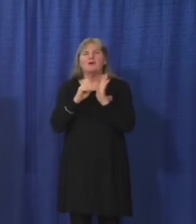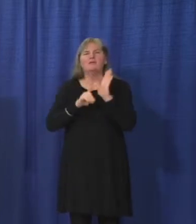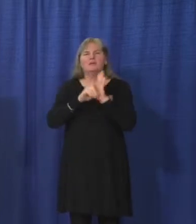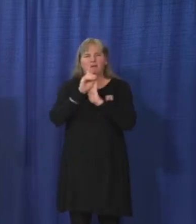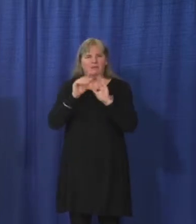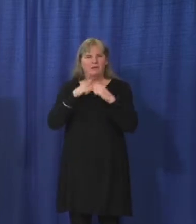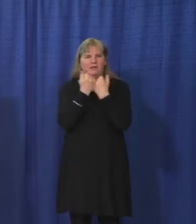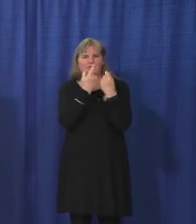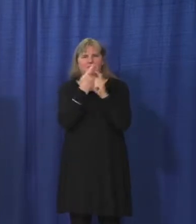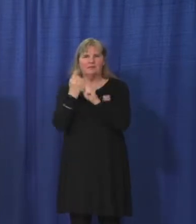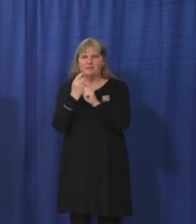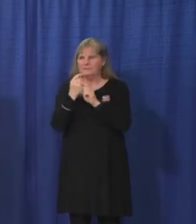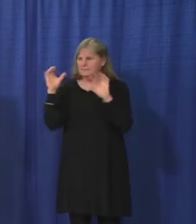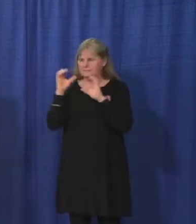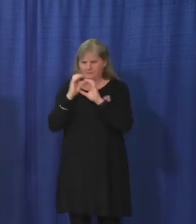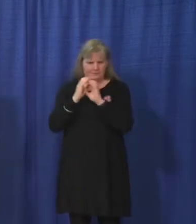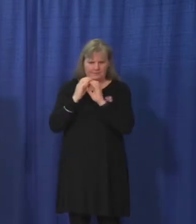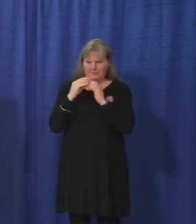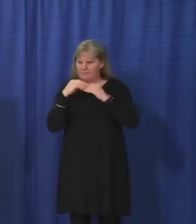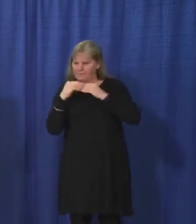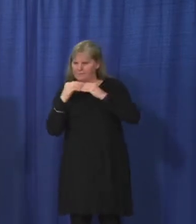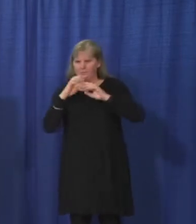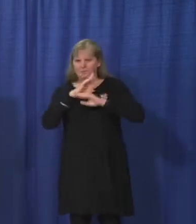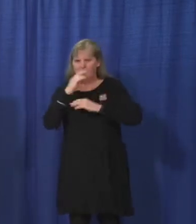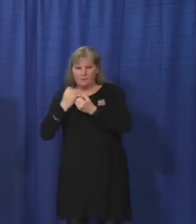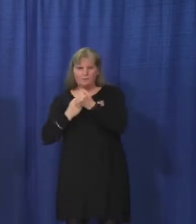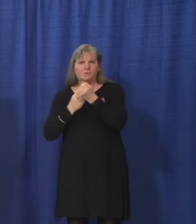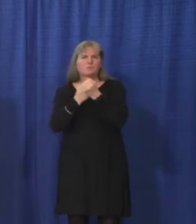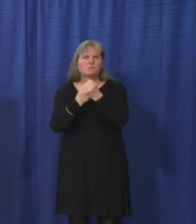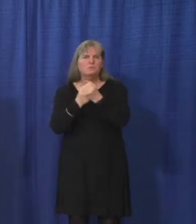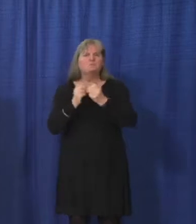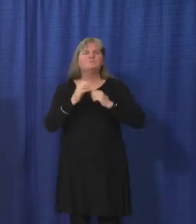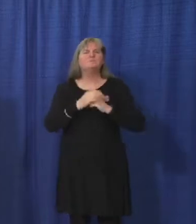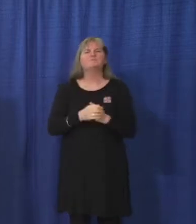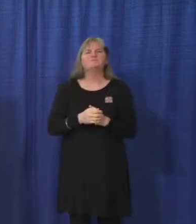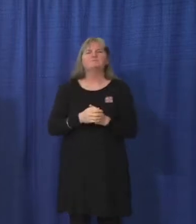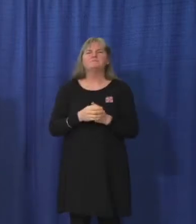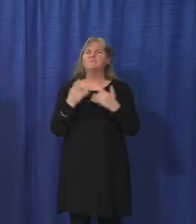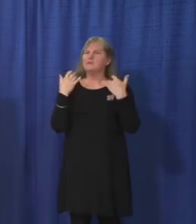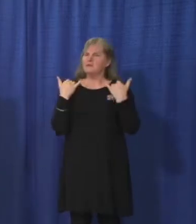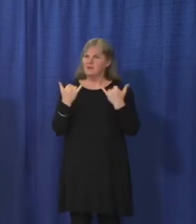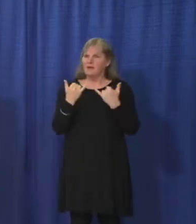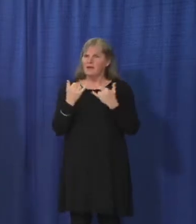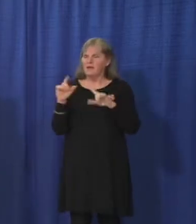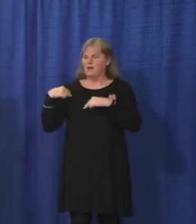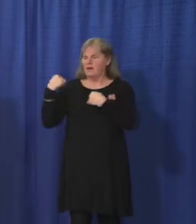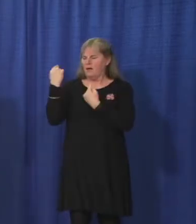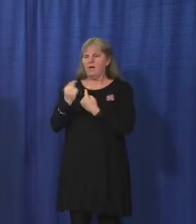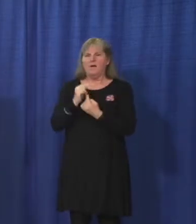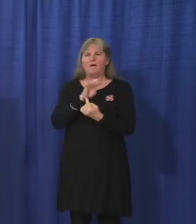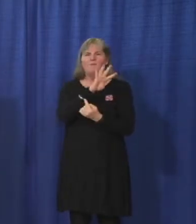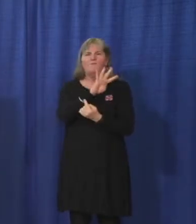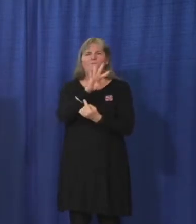supports. Today we have allocated more than 44 $.8 million across